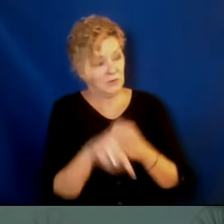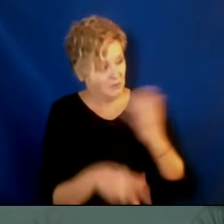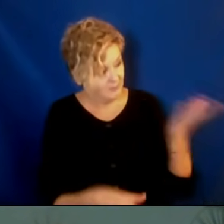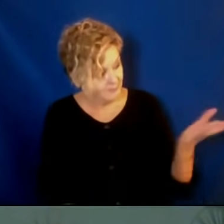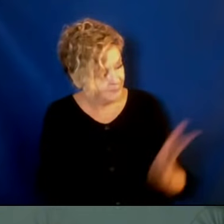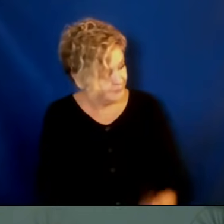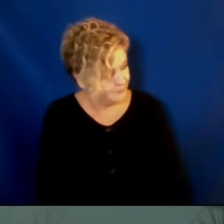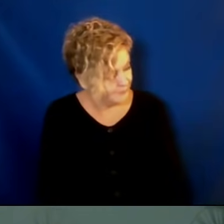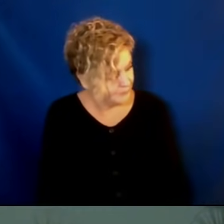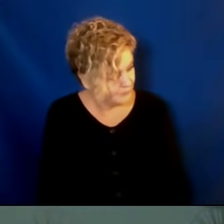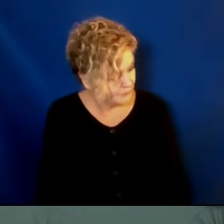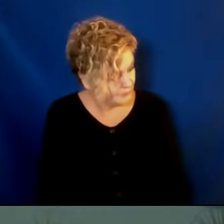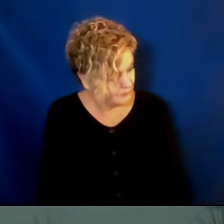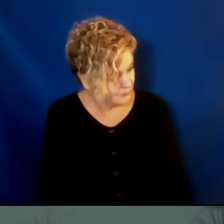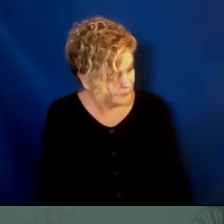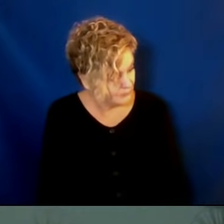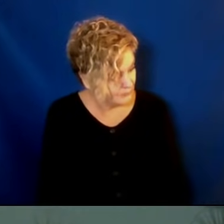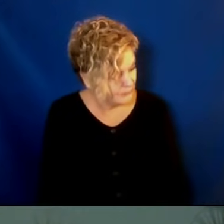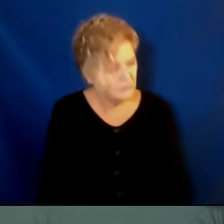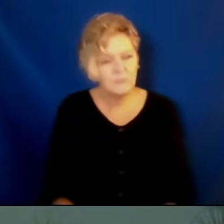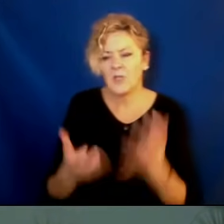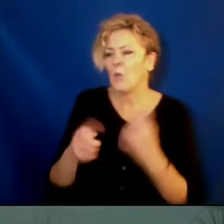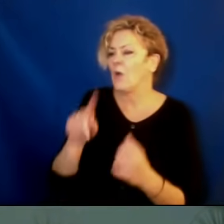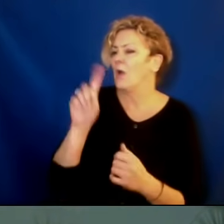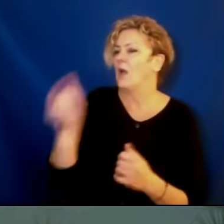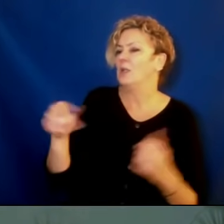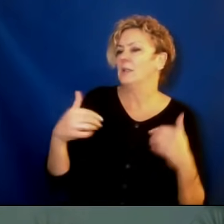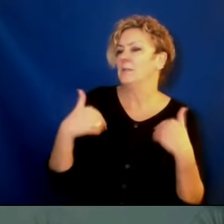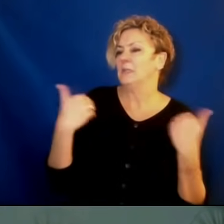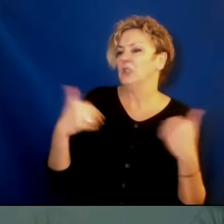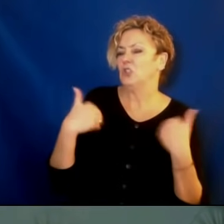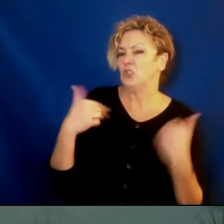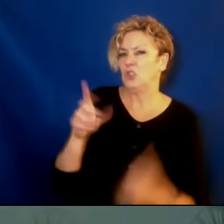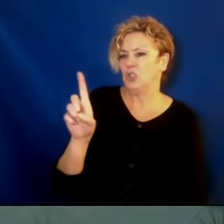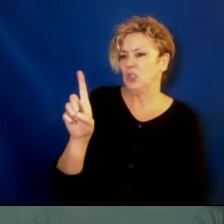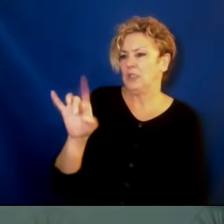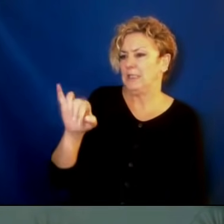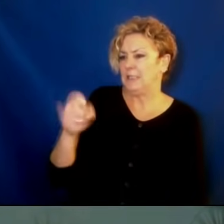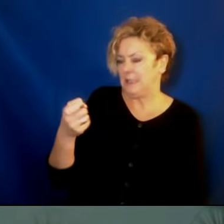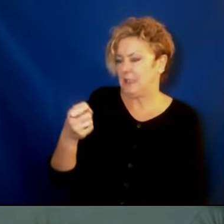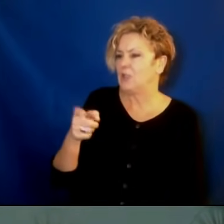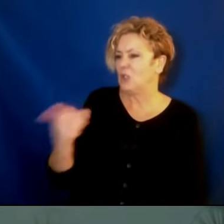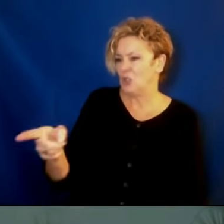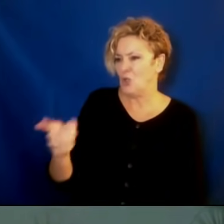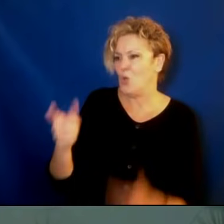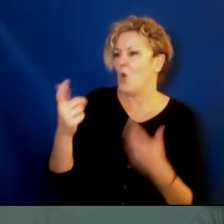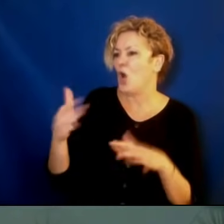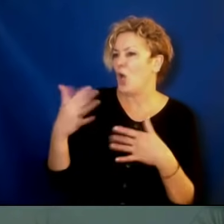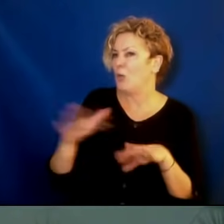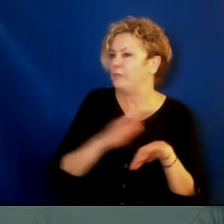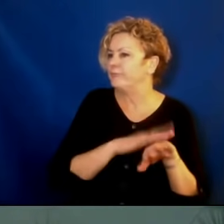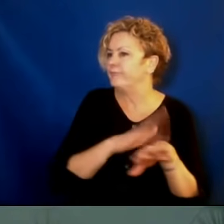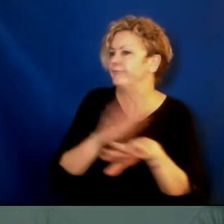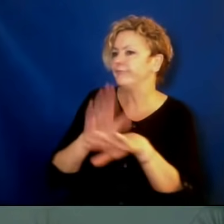guidance in protecting families and communities of practice to provincial guidance of COVID-19 visit bcc.CD.ca, for information on provinces on the supports visit